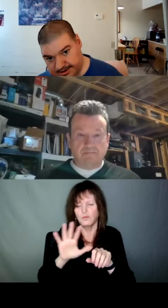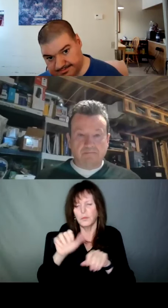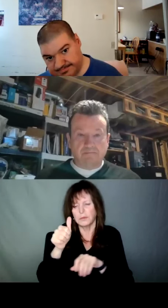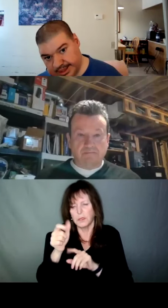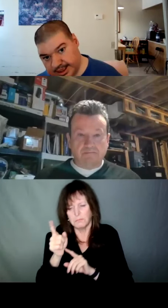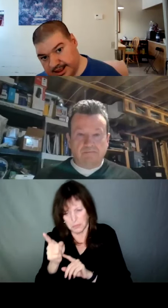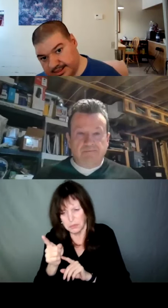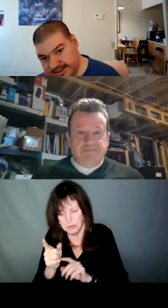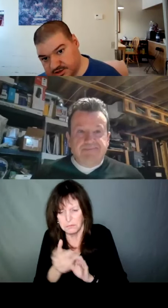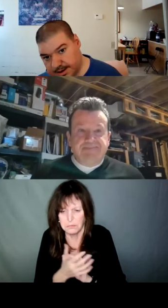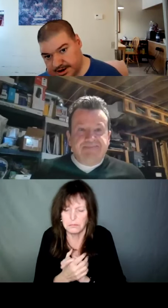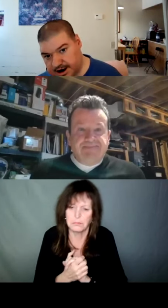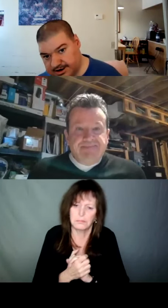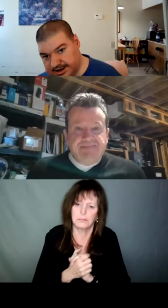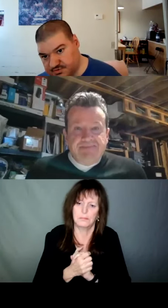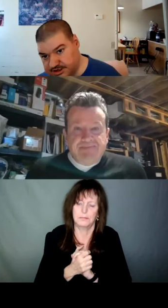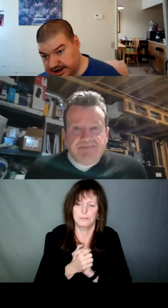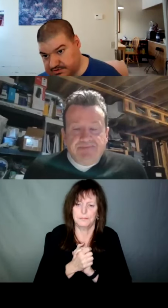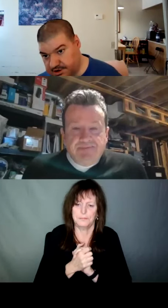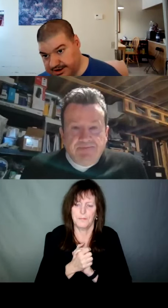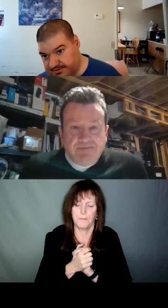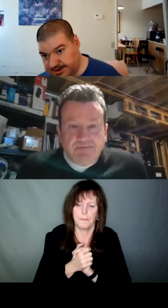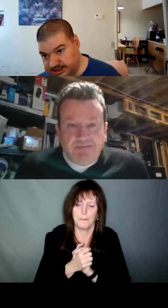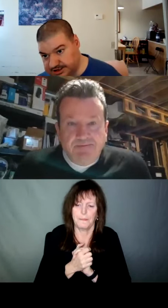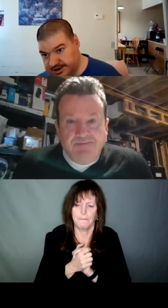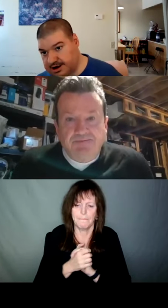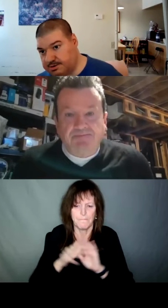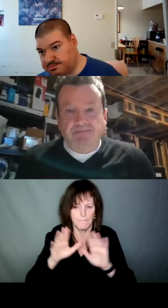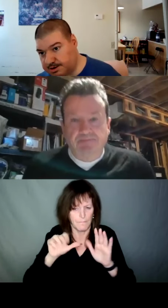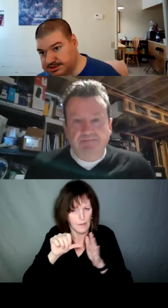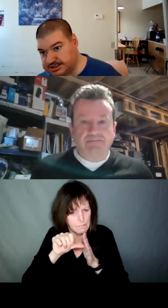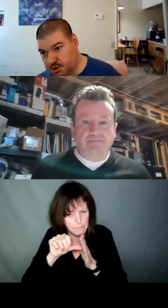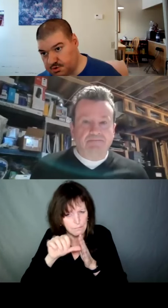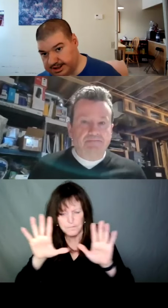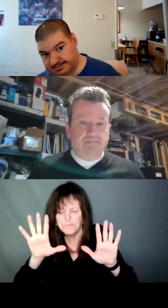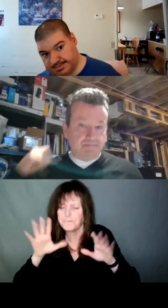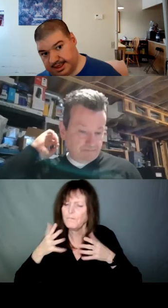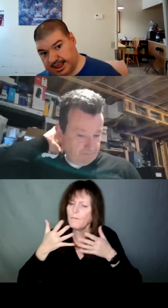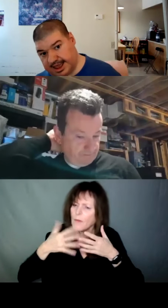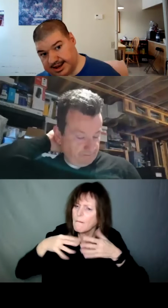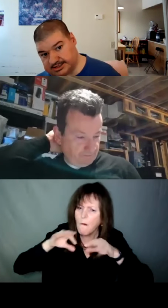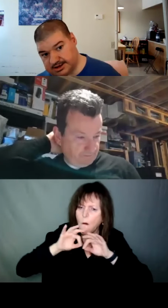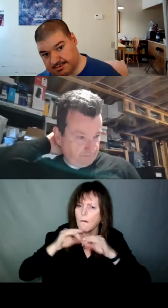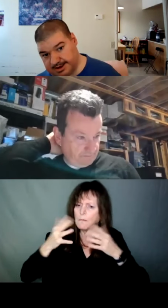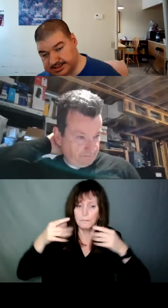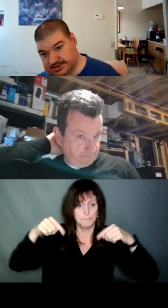finally resources, evaluations and think use will take about 10 minutes.